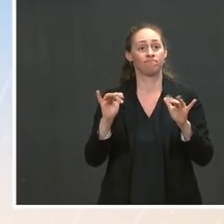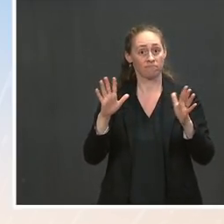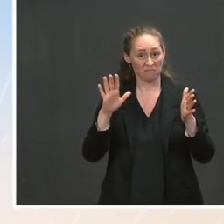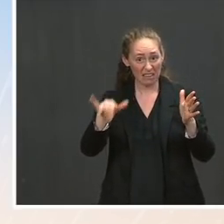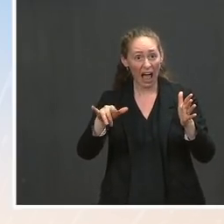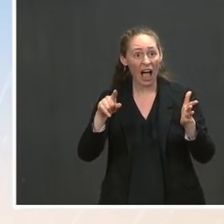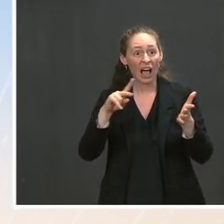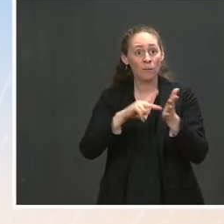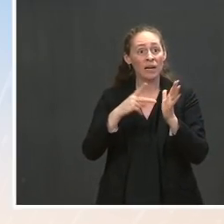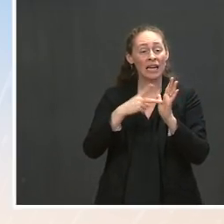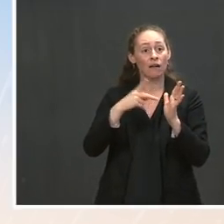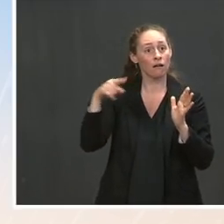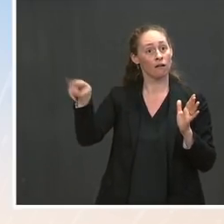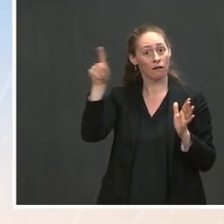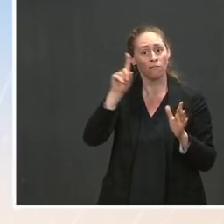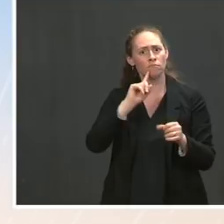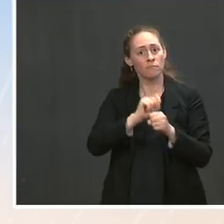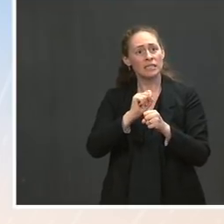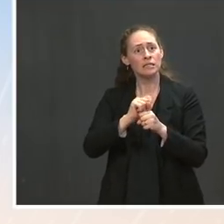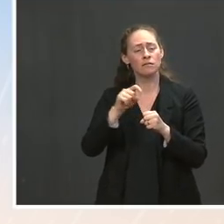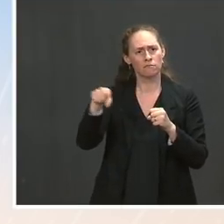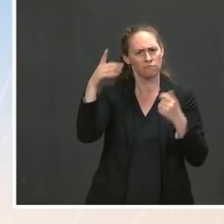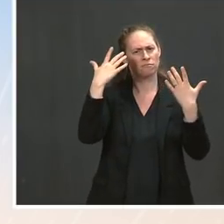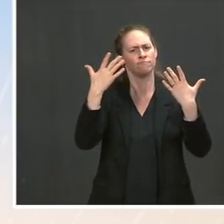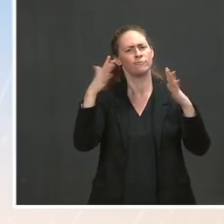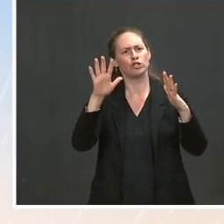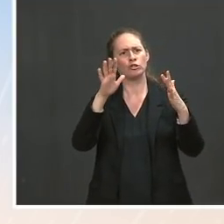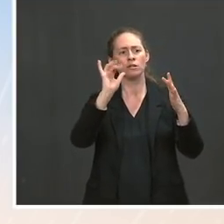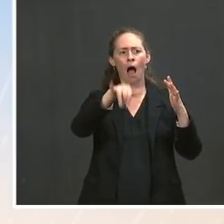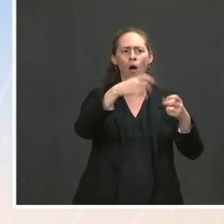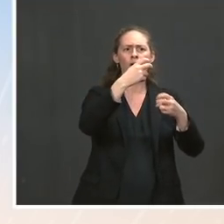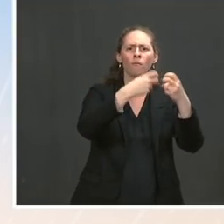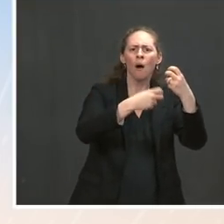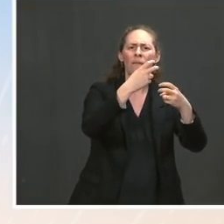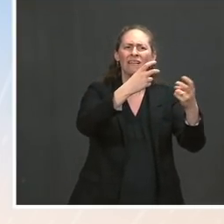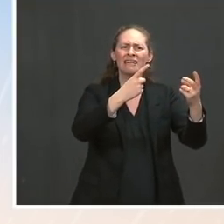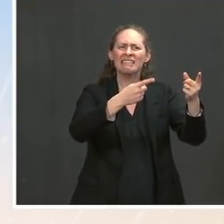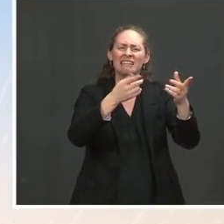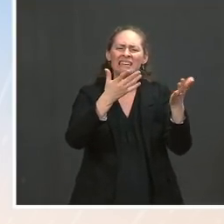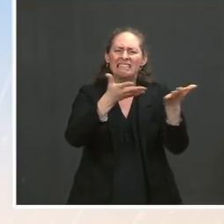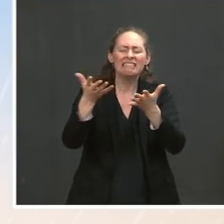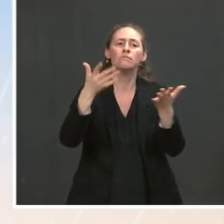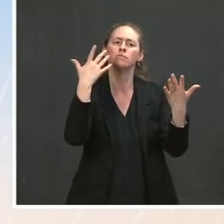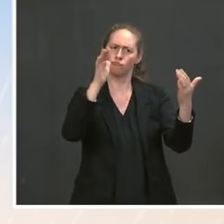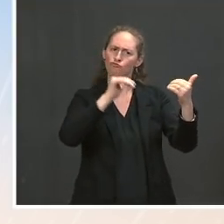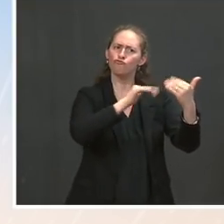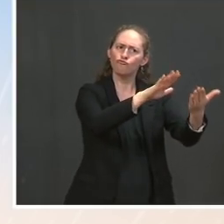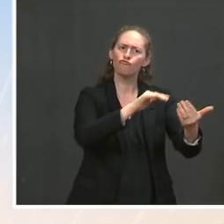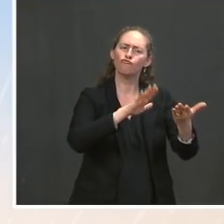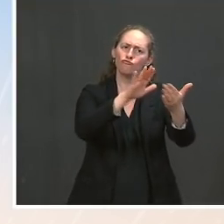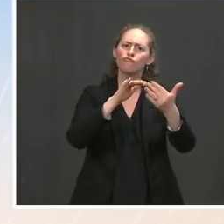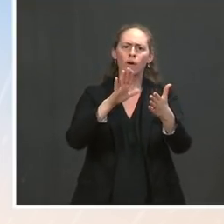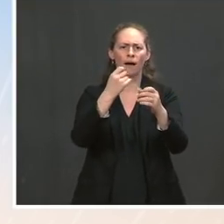by putting forward every resource at our disposal in the administration. Just in this past week, we've taken steps to bring